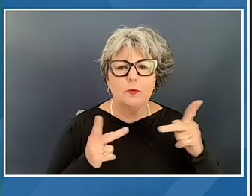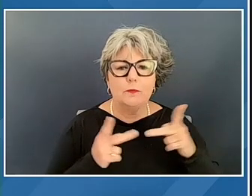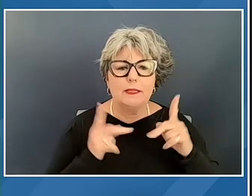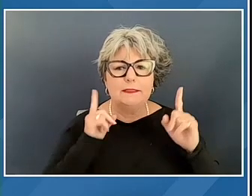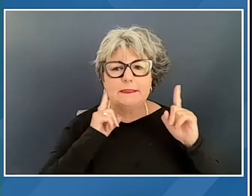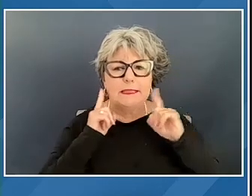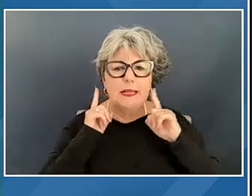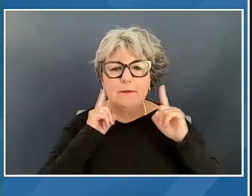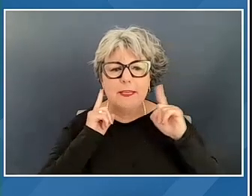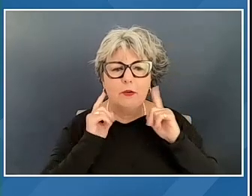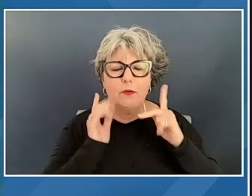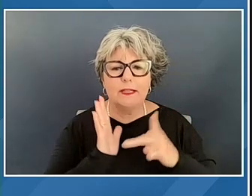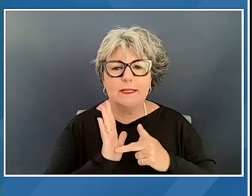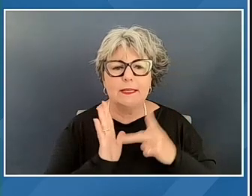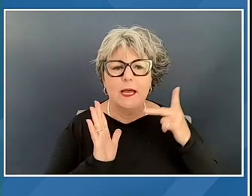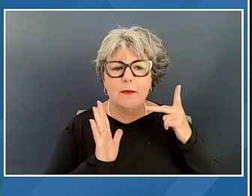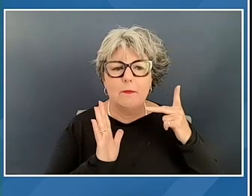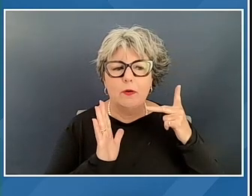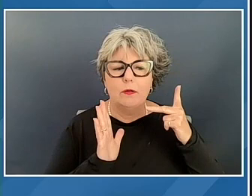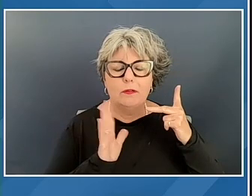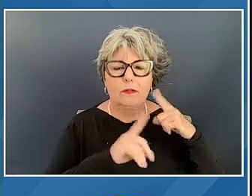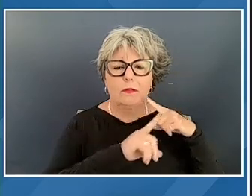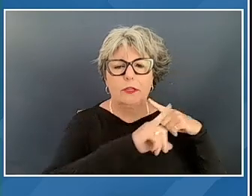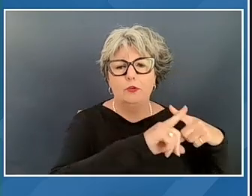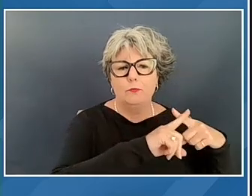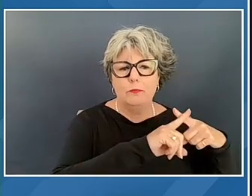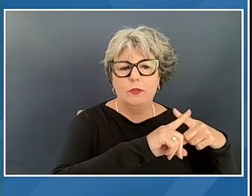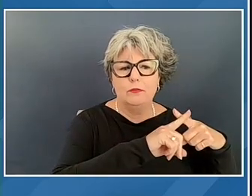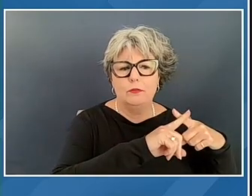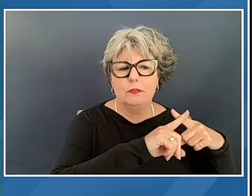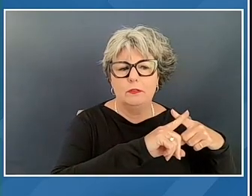Yeah, you need to mute the other one if you're on the livestream.